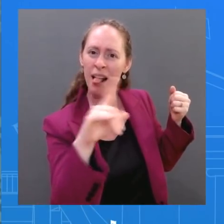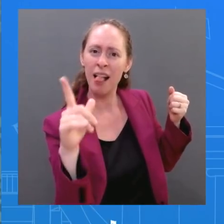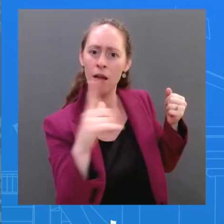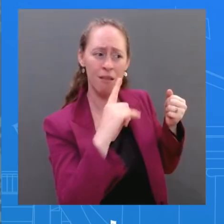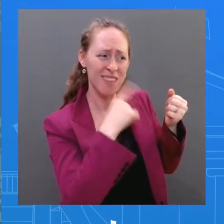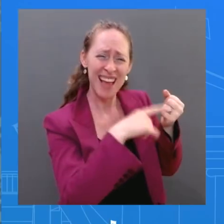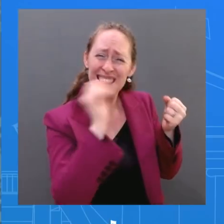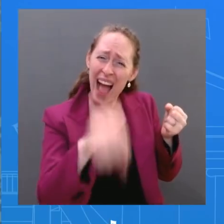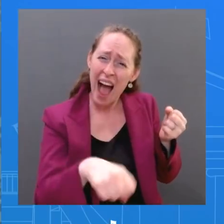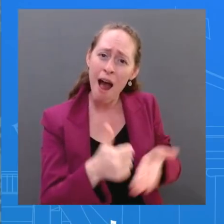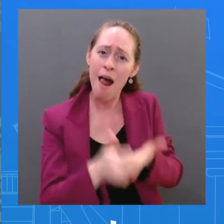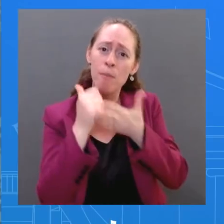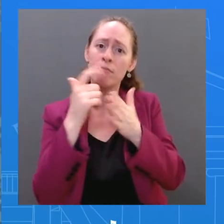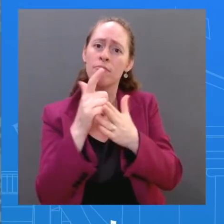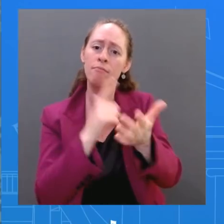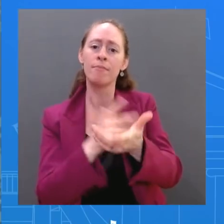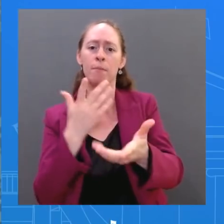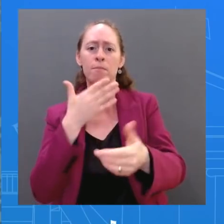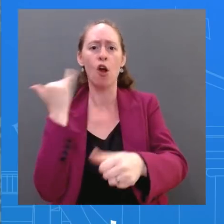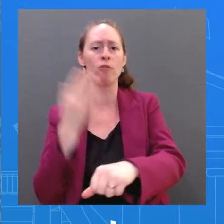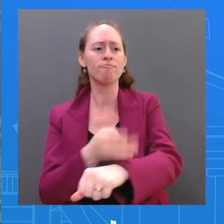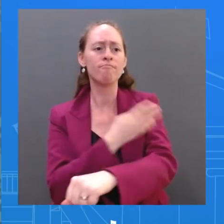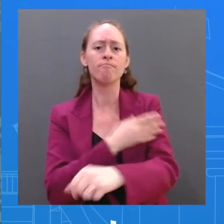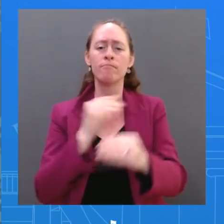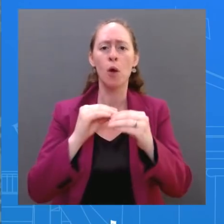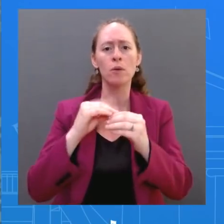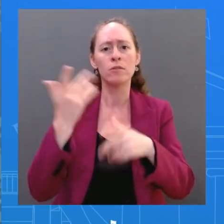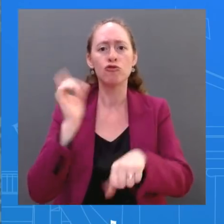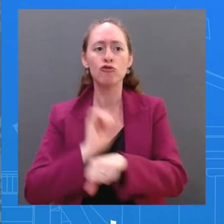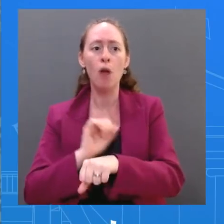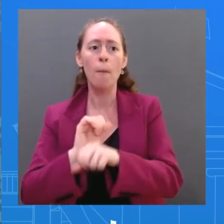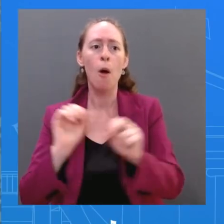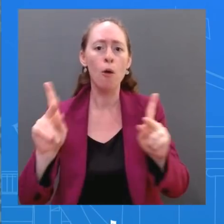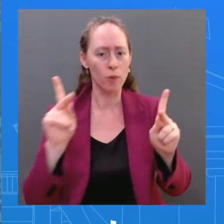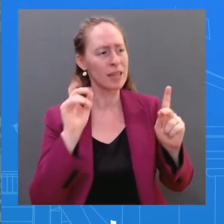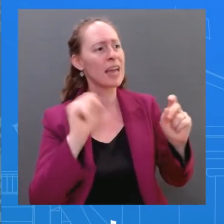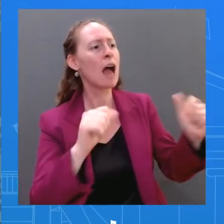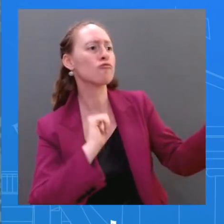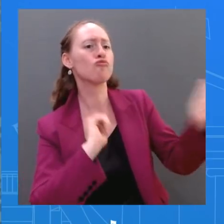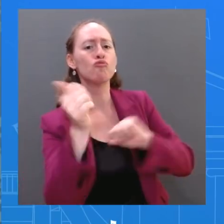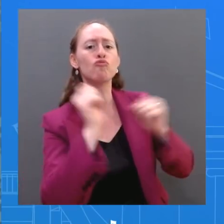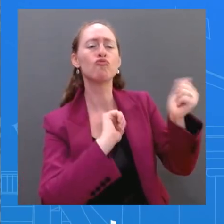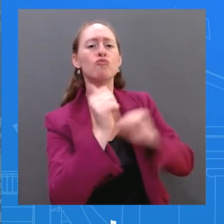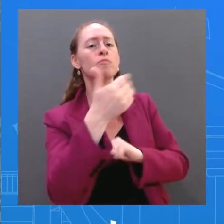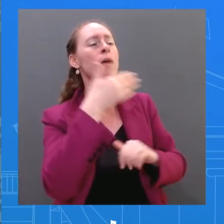he's putting this in hostage, this bipartisan law, to protect the Big Pharma's profit.